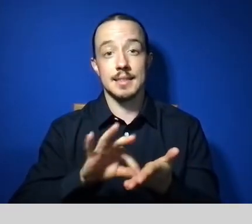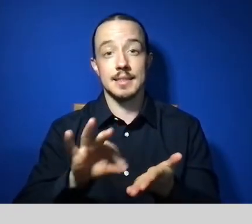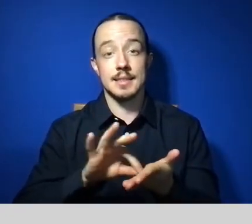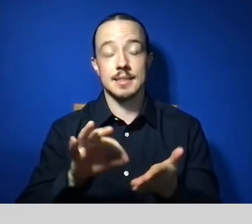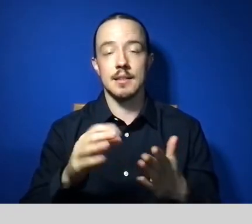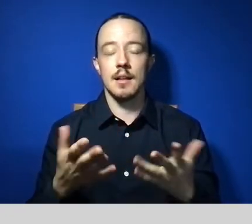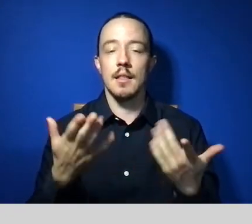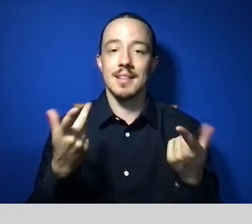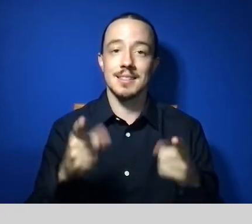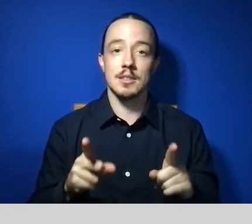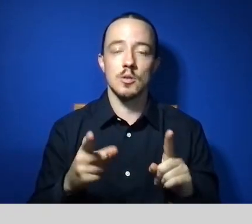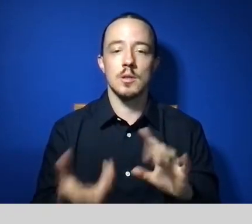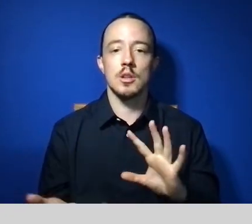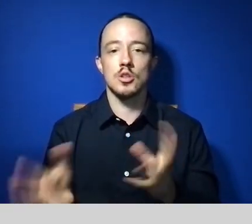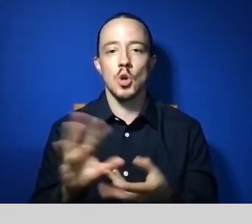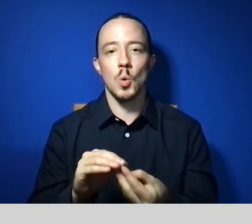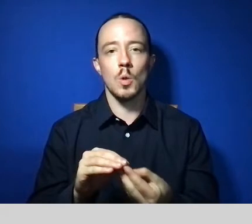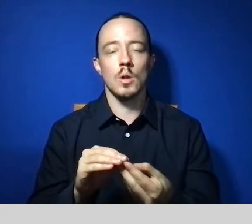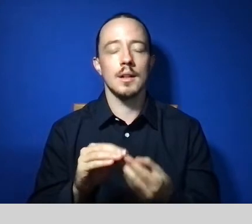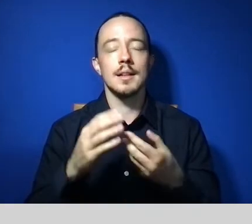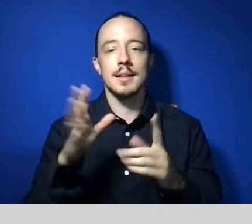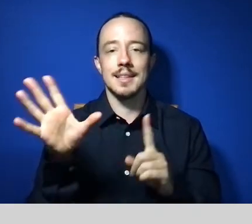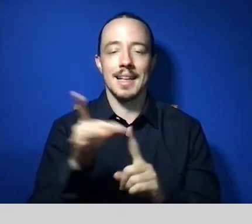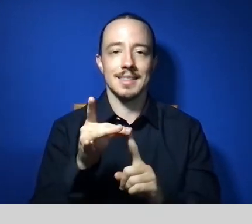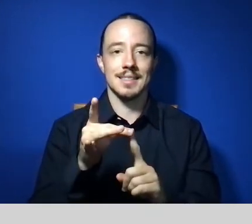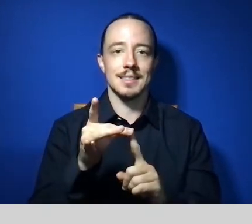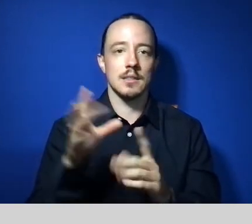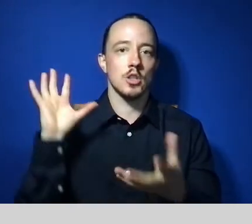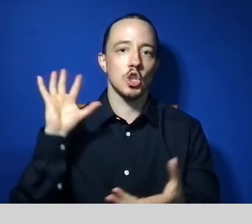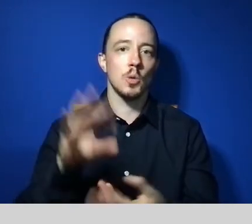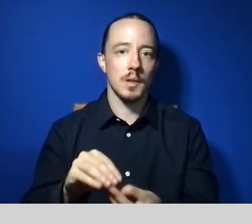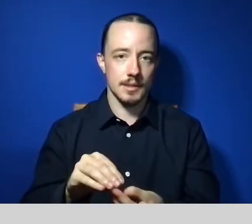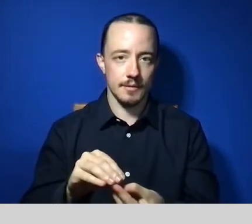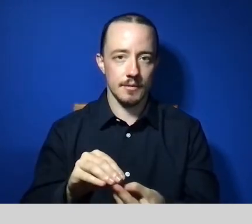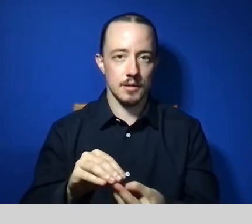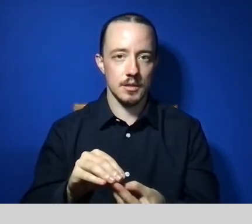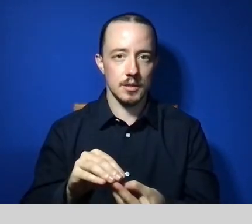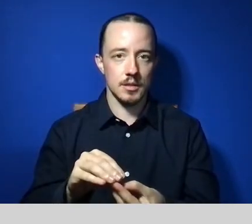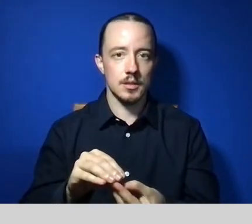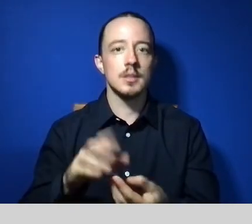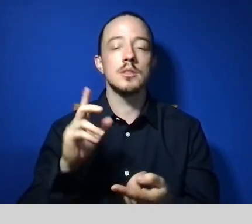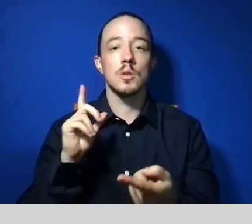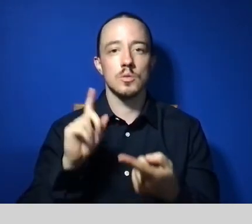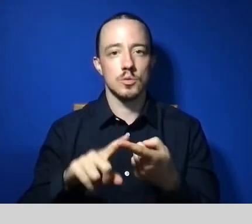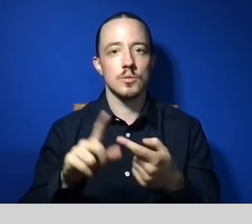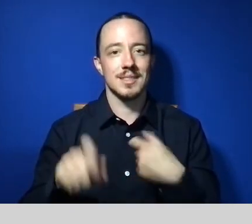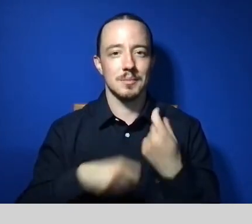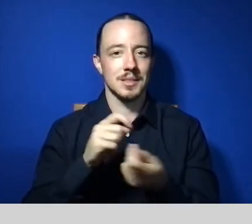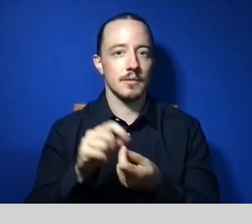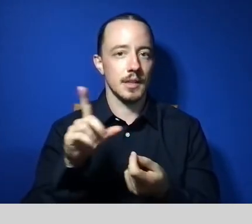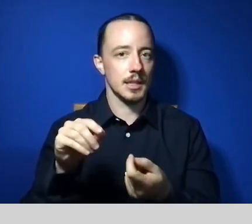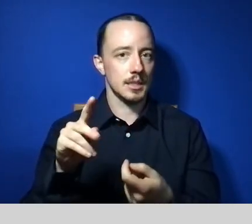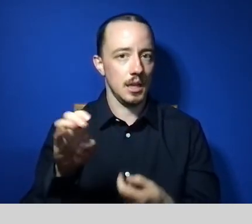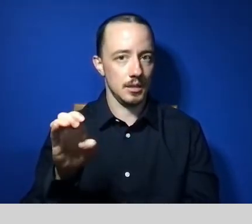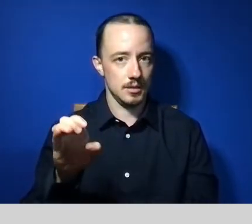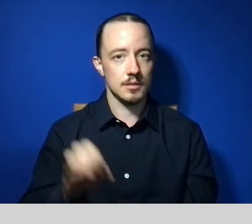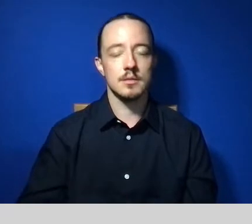and in this case, this represents total cases as a cumulative count. So it's up to a certain day.